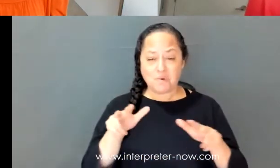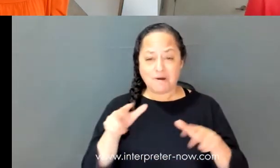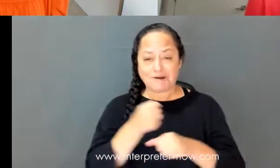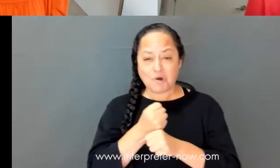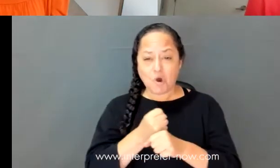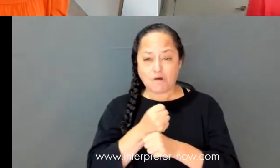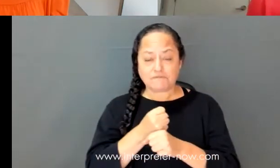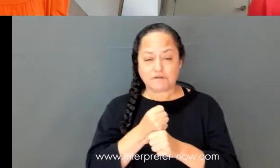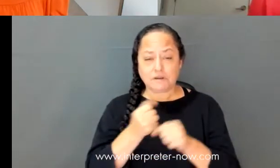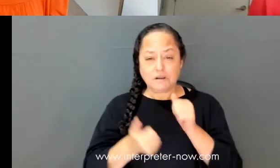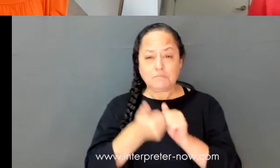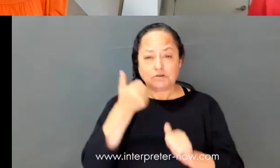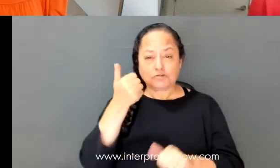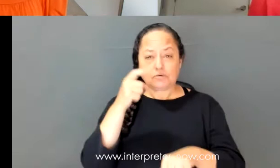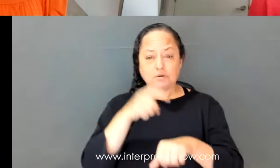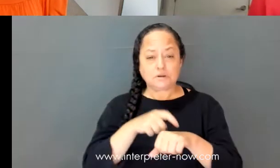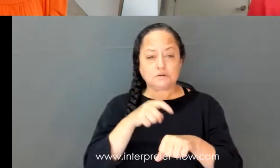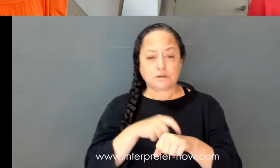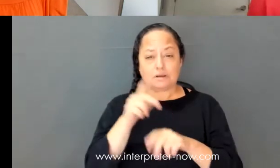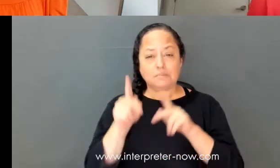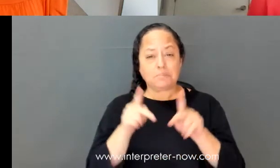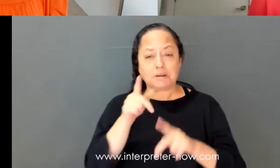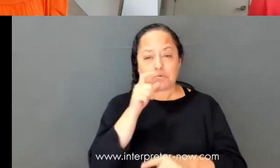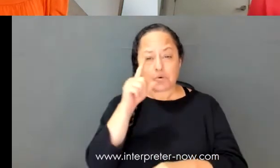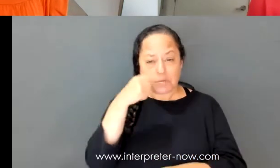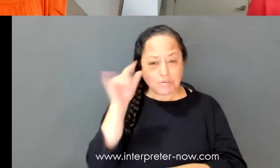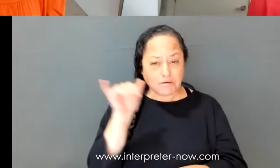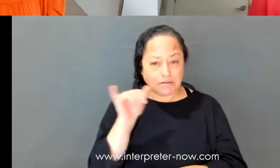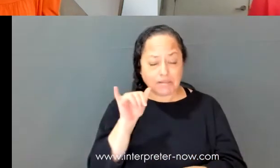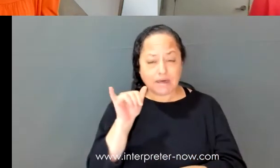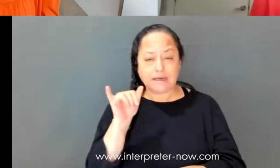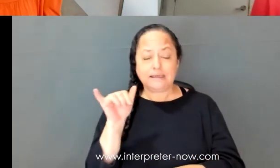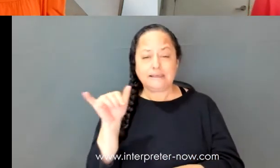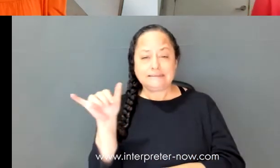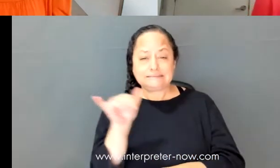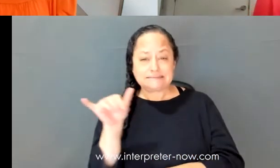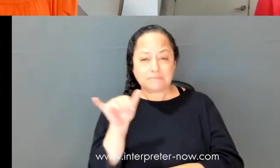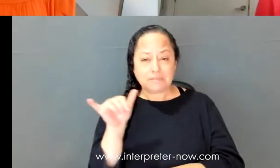The majority of the time, it's going to be people who look like you who've had similar